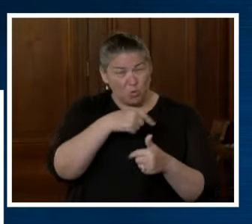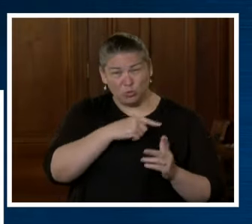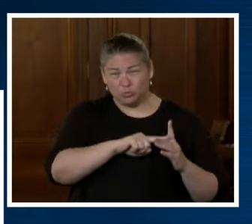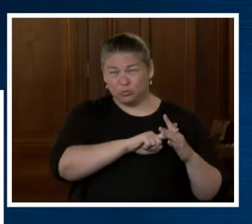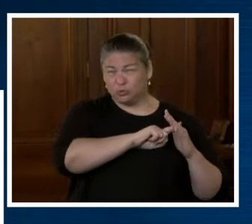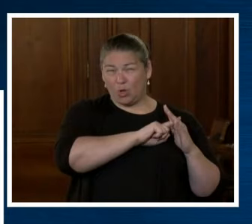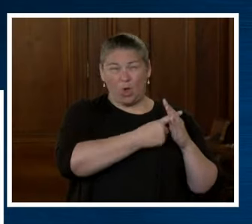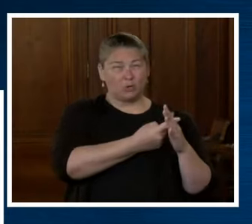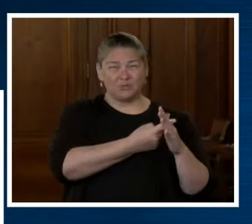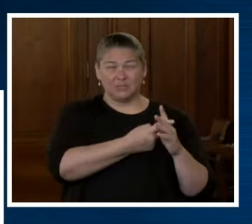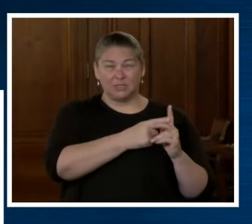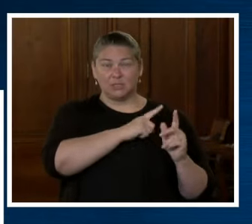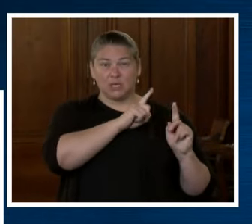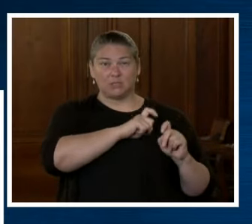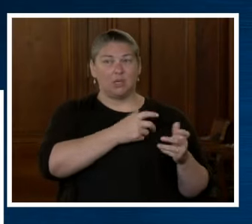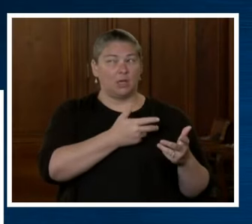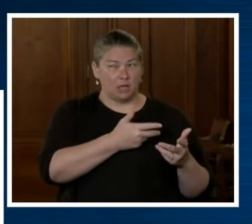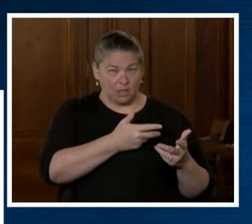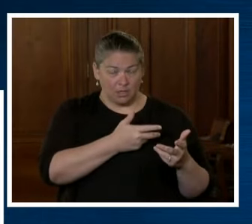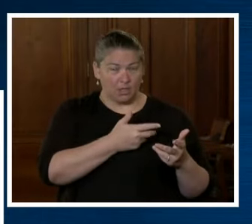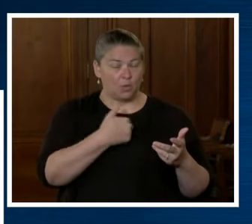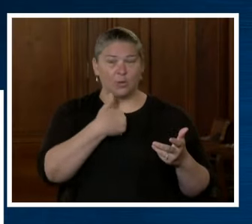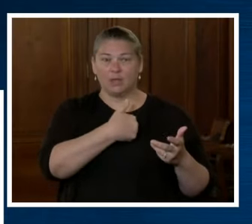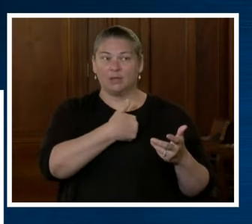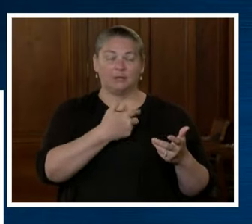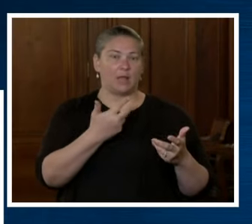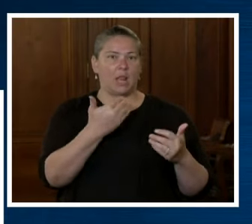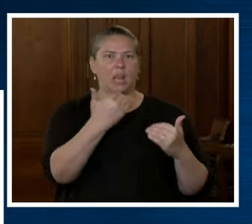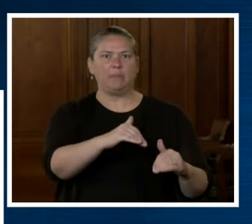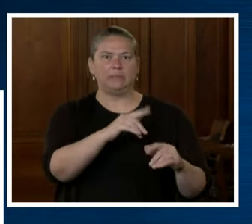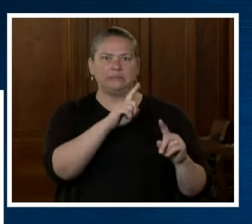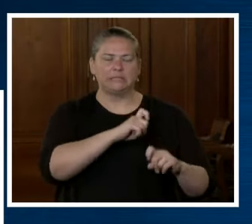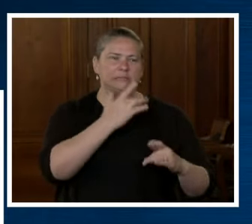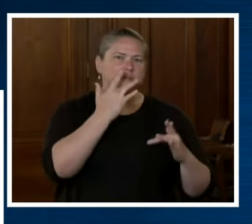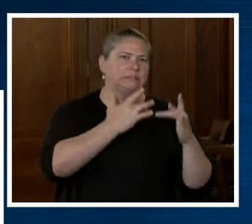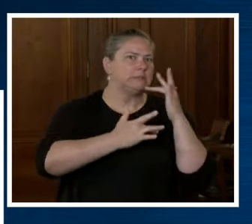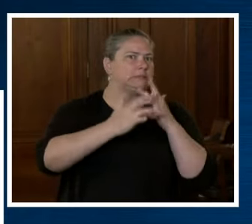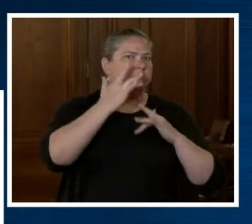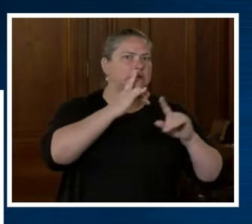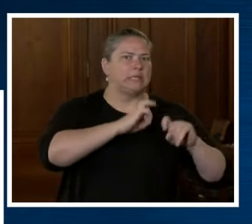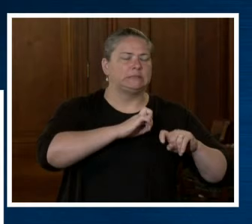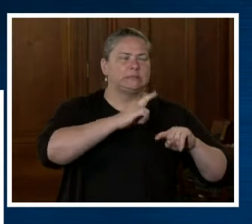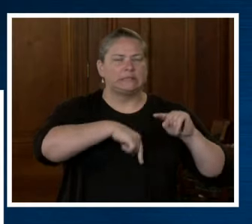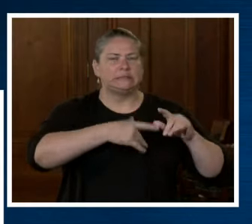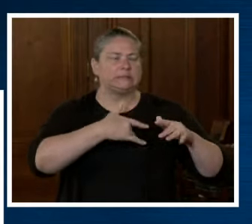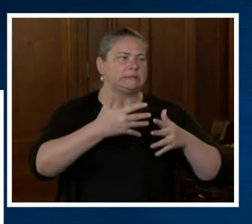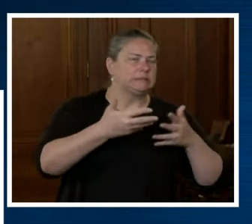WE'VE HAD IN A WHILE. SO AGAIN, THAT SUGGESTS WHILE WE HAVE MORE CASES TODAY, WE'VE GOT